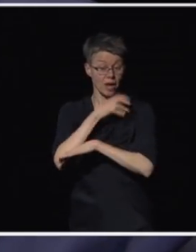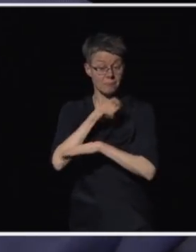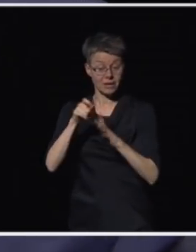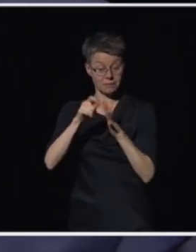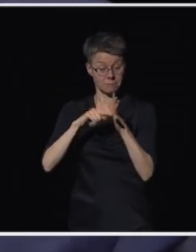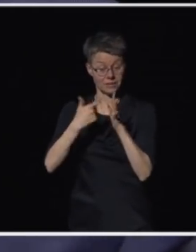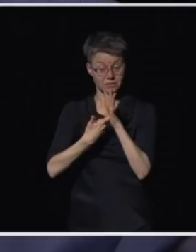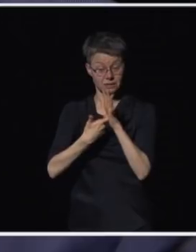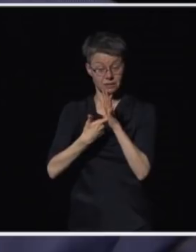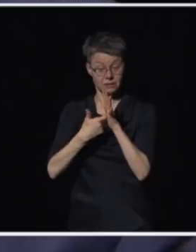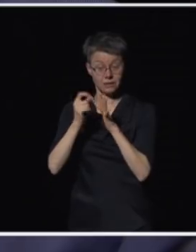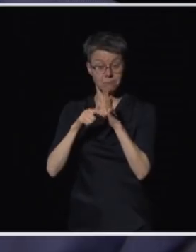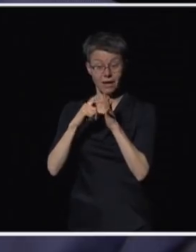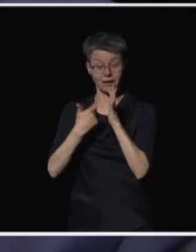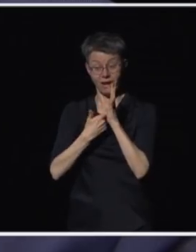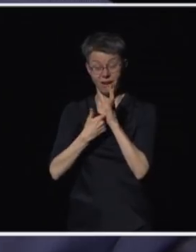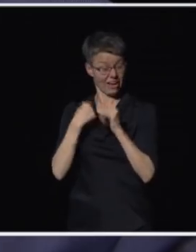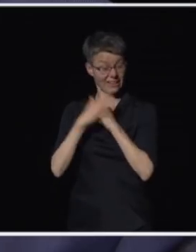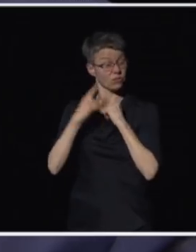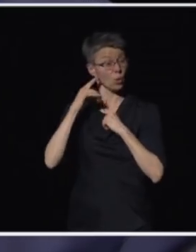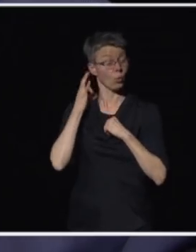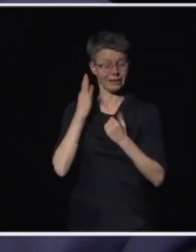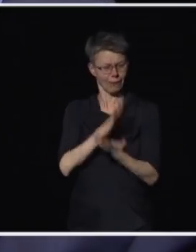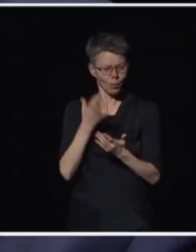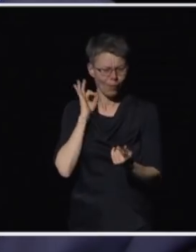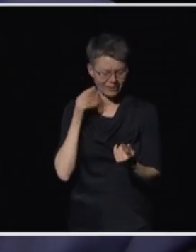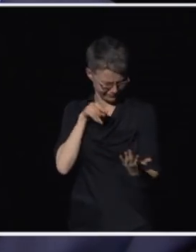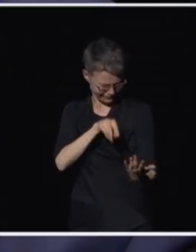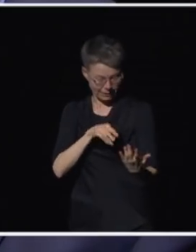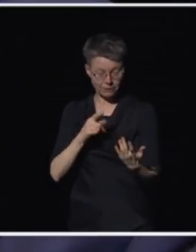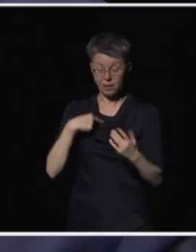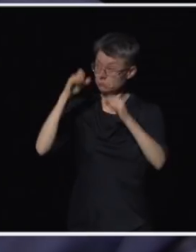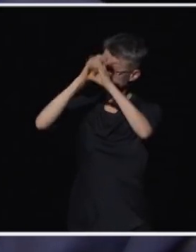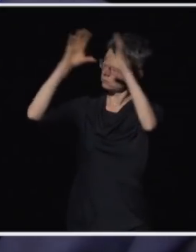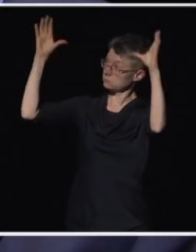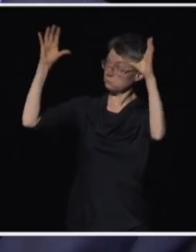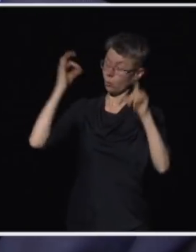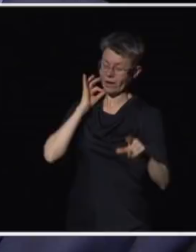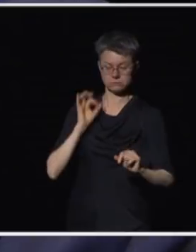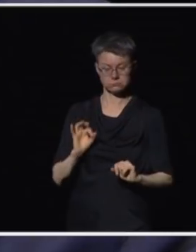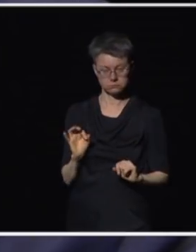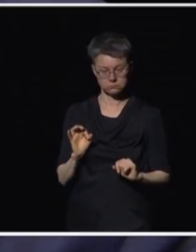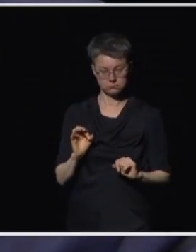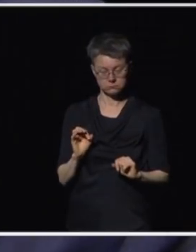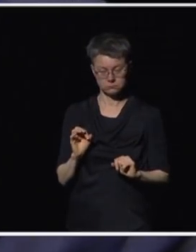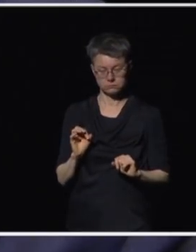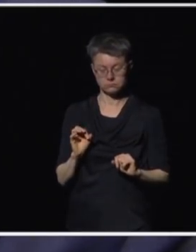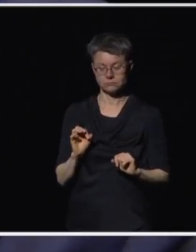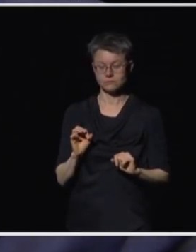I mean, he obviously is white. But and I think it has to be because -- and especially the X-Men. I mean, it was important to me that Storm was black.